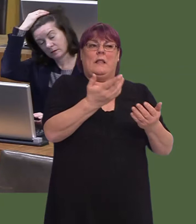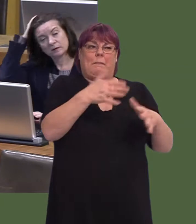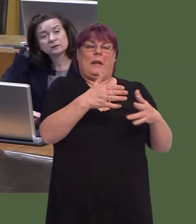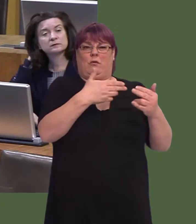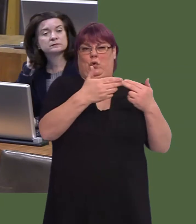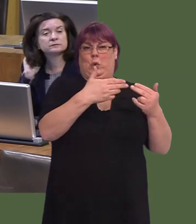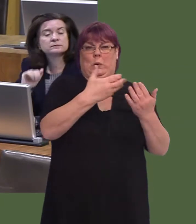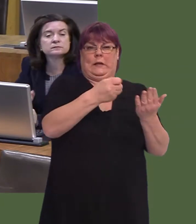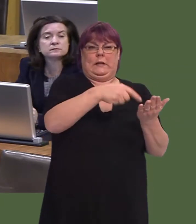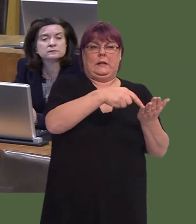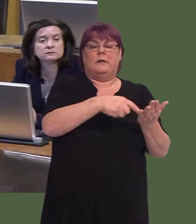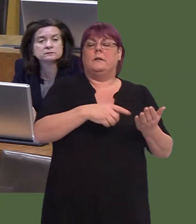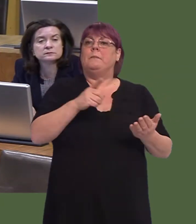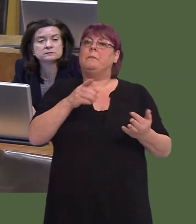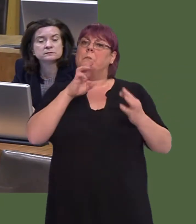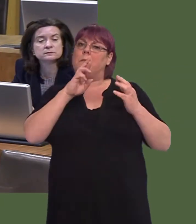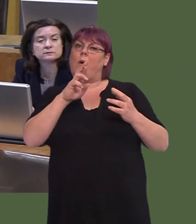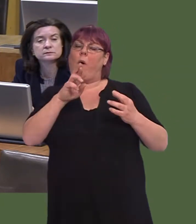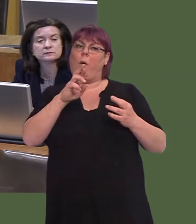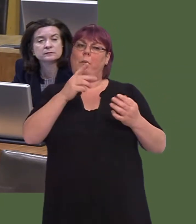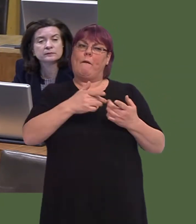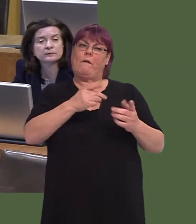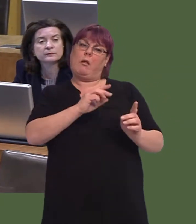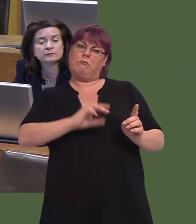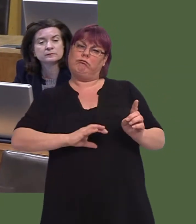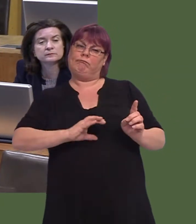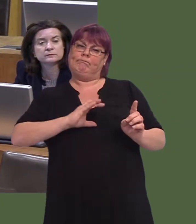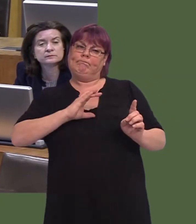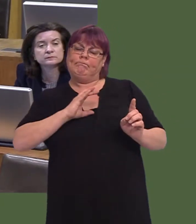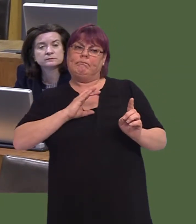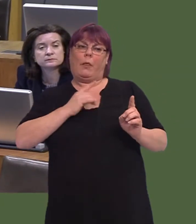I've given her some comfort there about what we have done as a Government, given our devolved